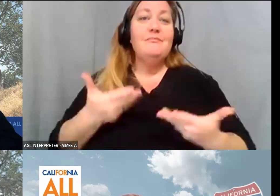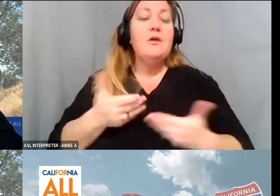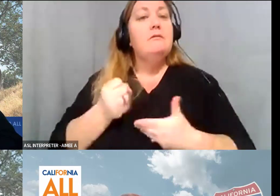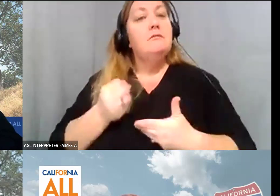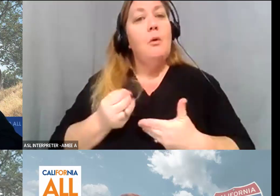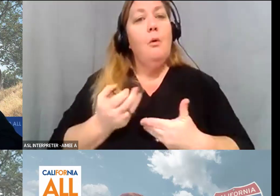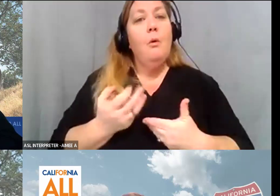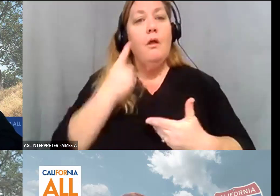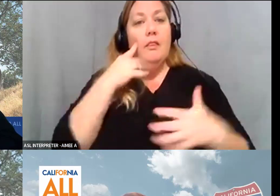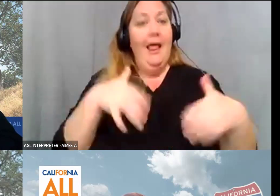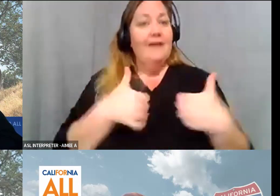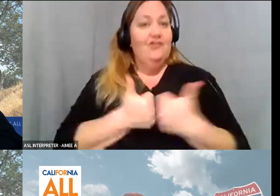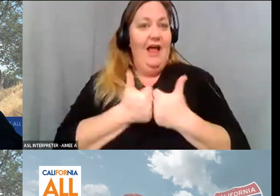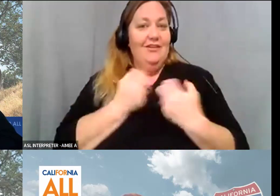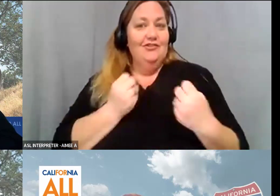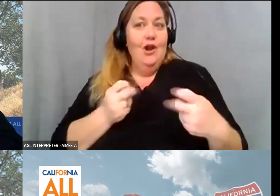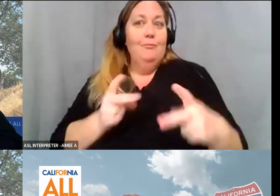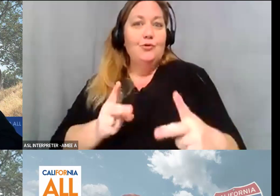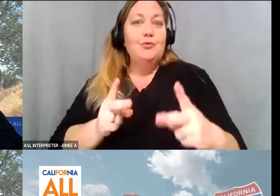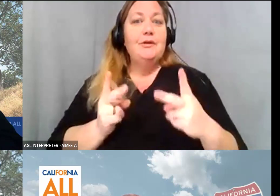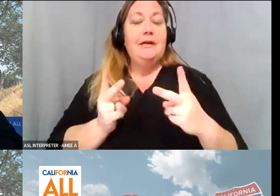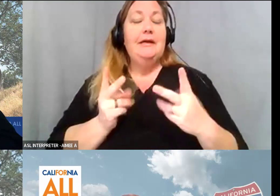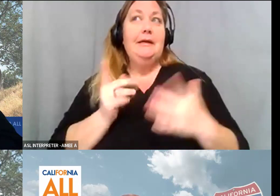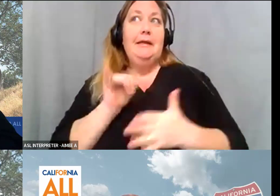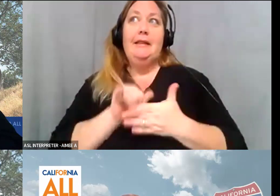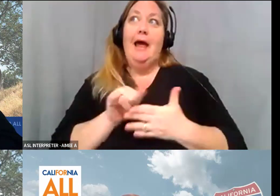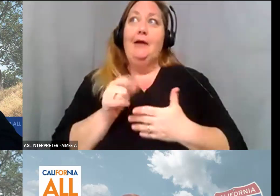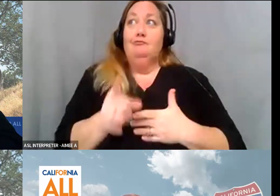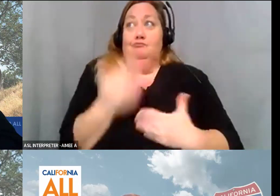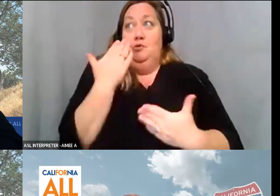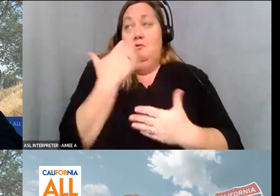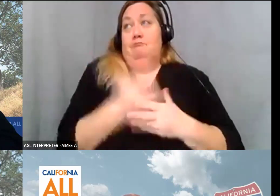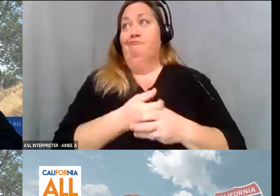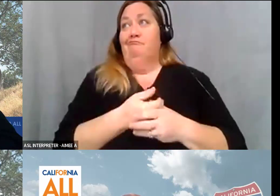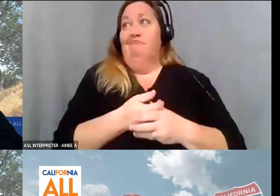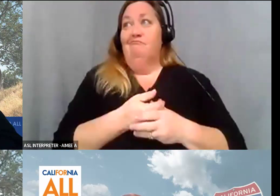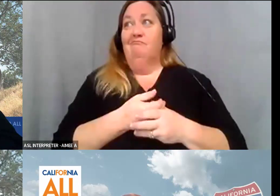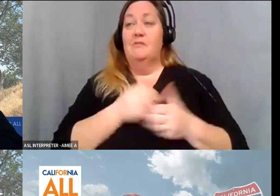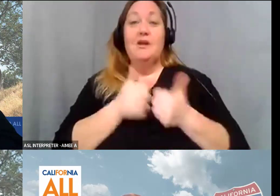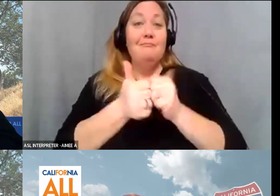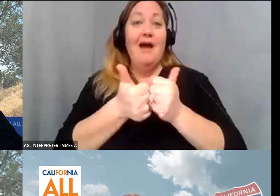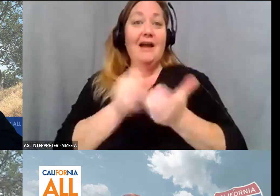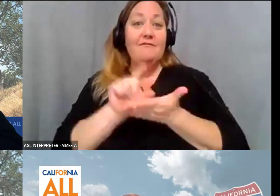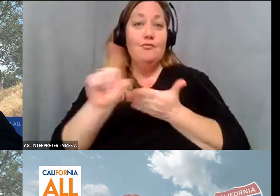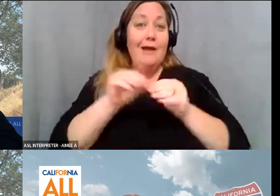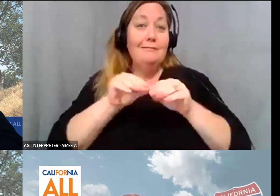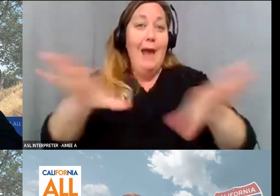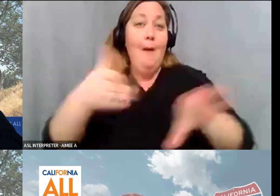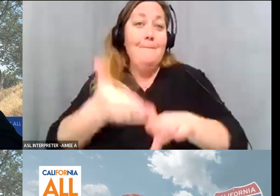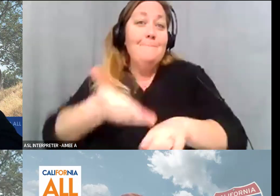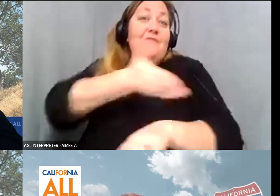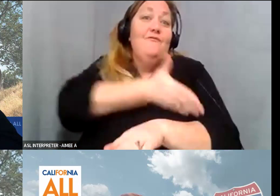a challenge and an opportunity that, you know, the Competitive Grant is out before the Capacity